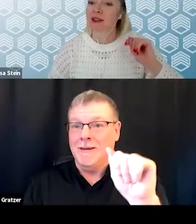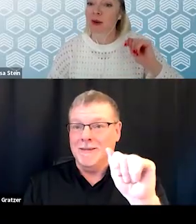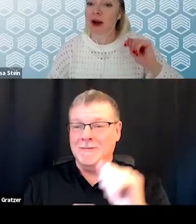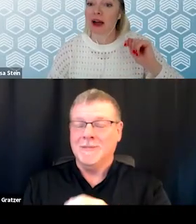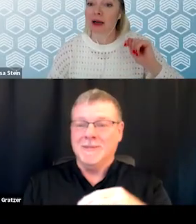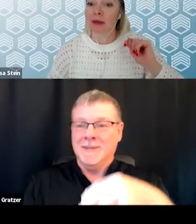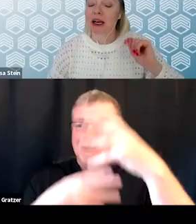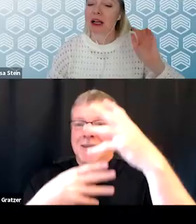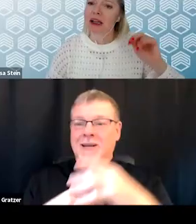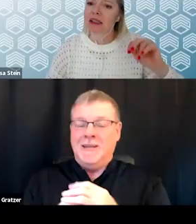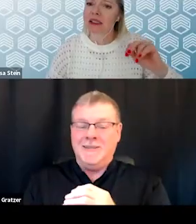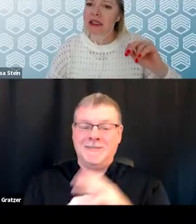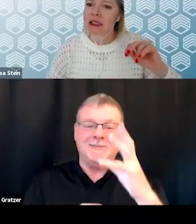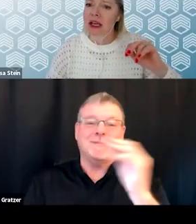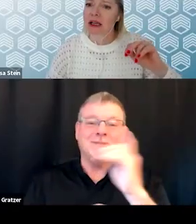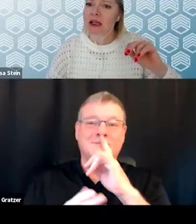So let's see.